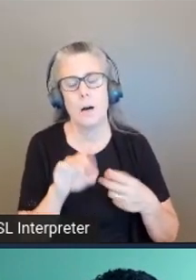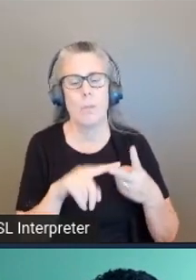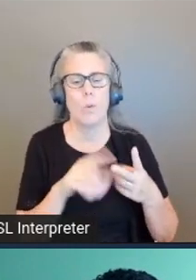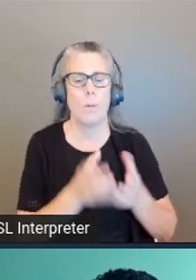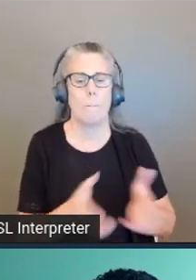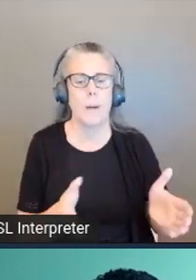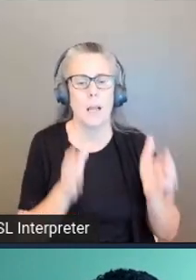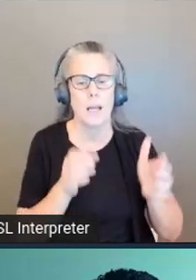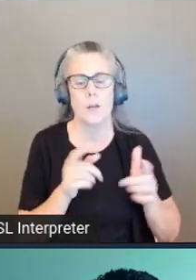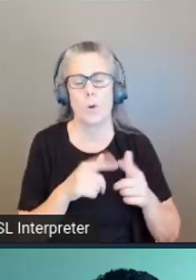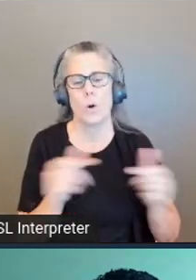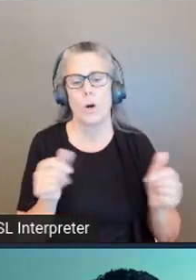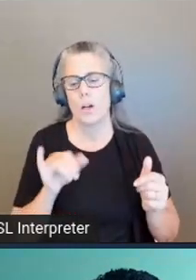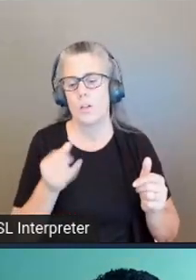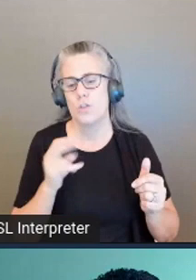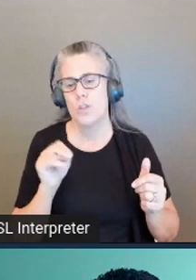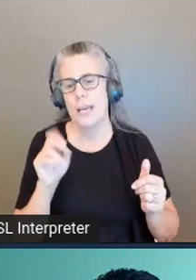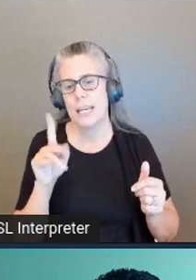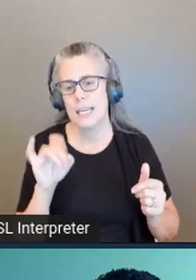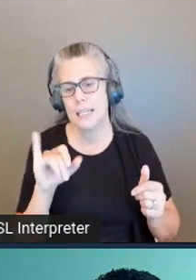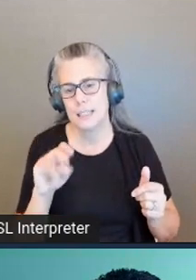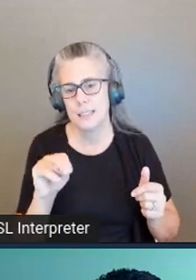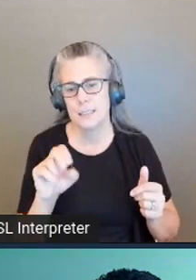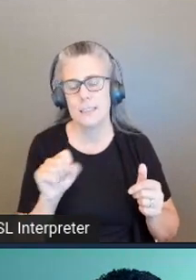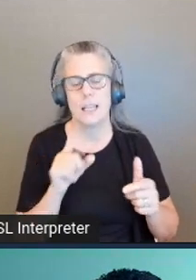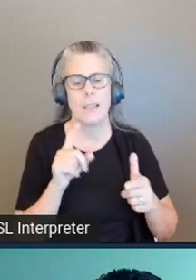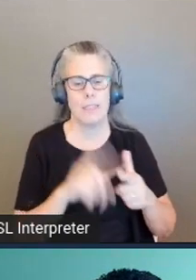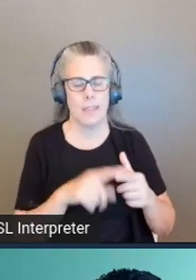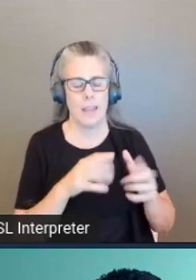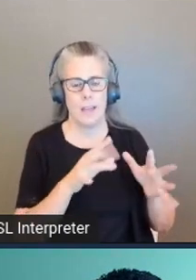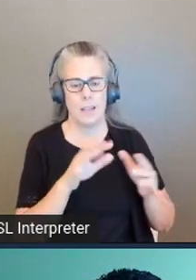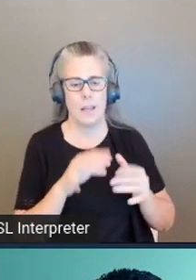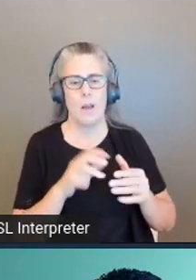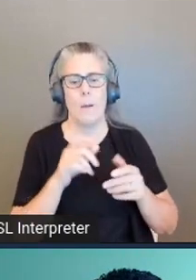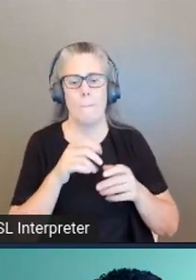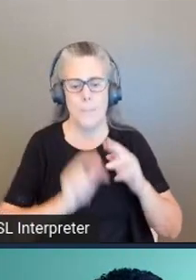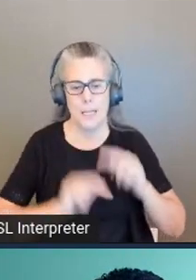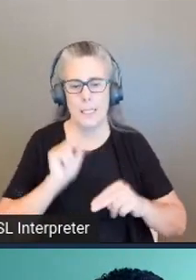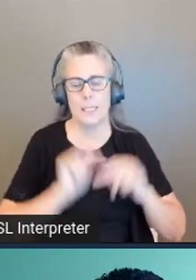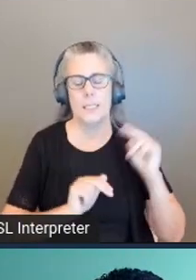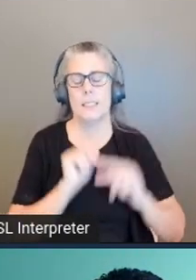or Jenkins pull the code, build the code, run your SageMaker Pipeline,